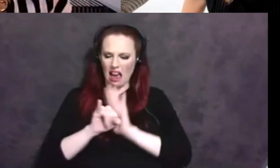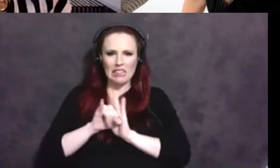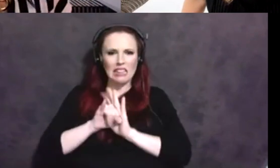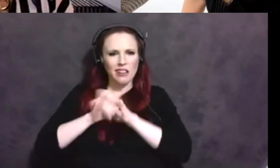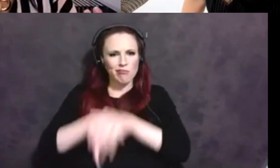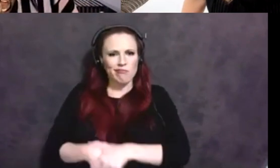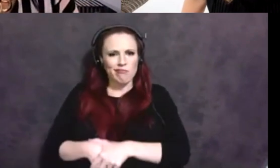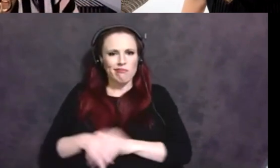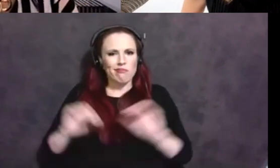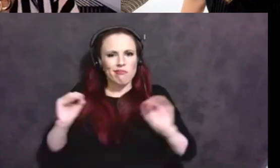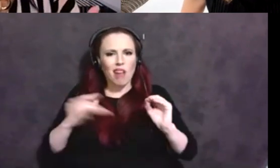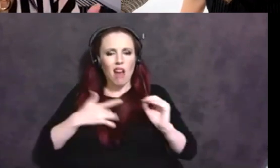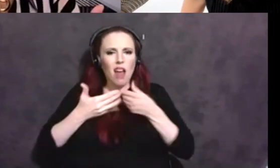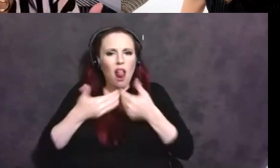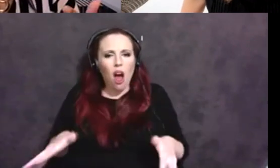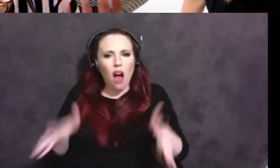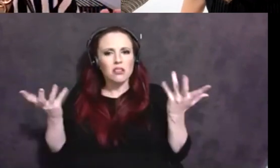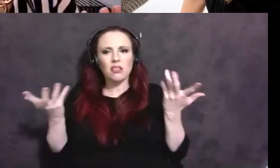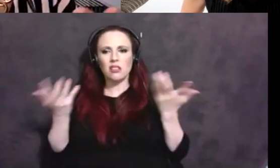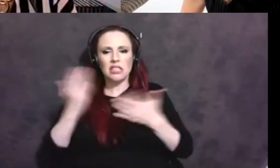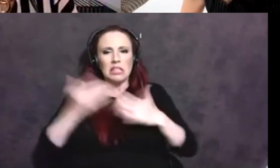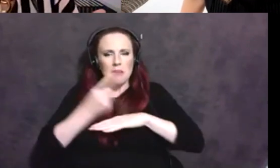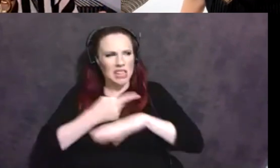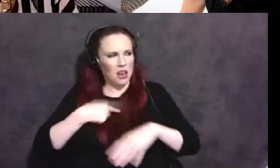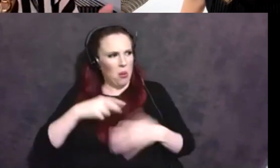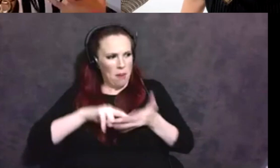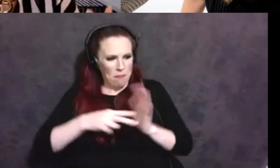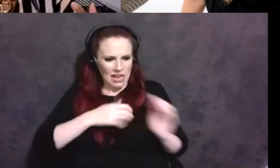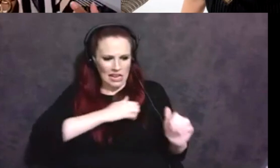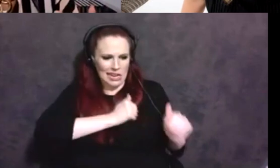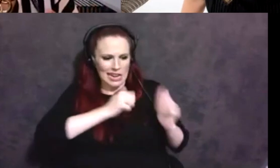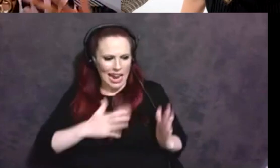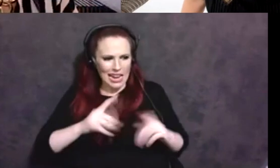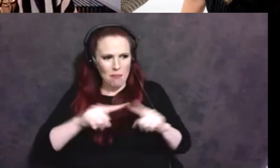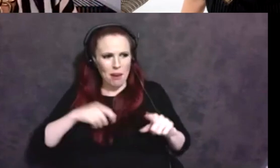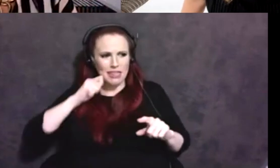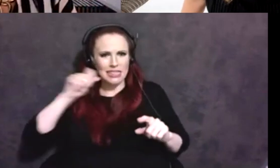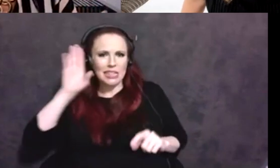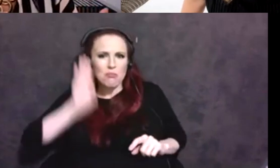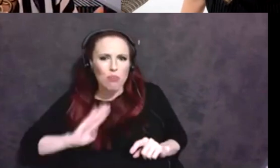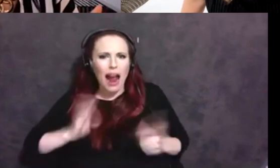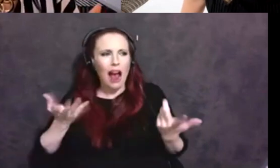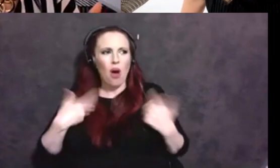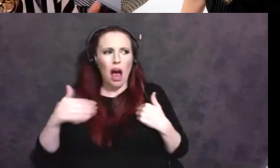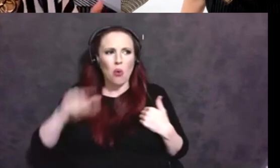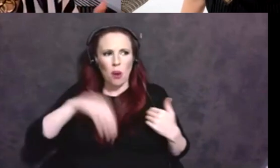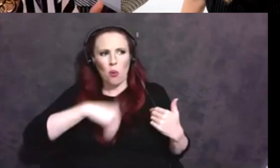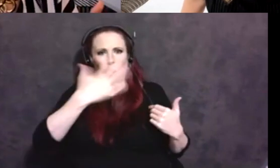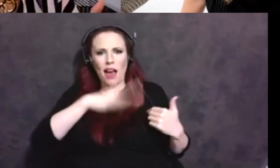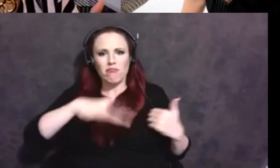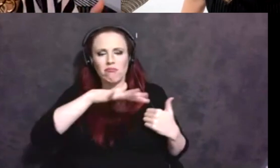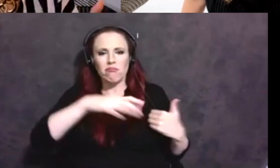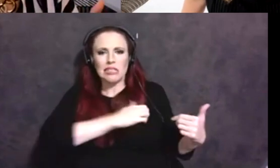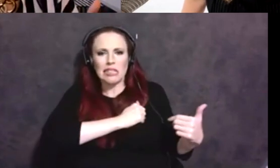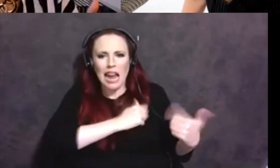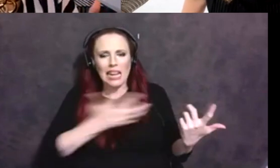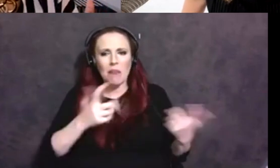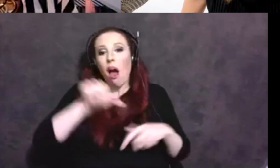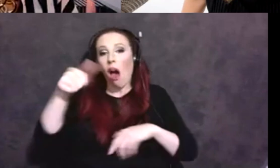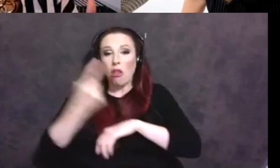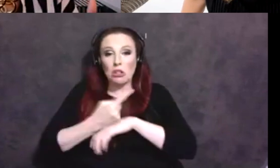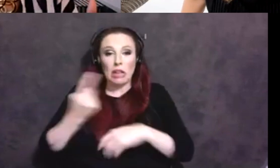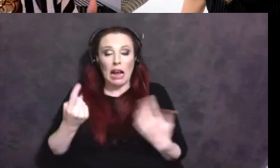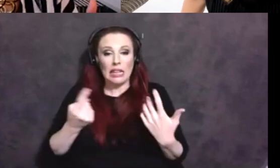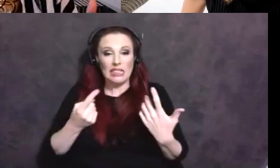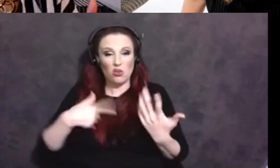so powerless and dis-empowered for so much of my upbringing. I felt lost. On some days